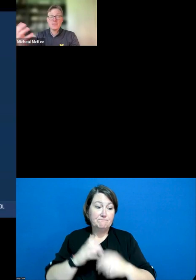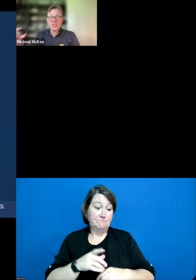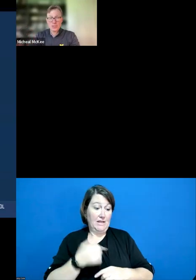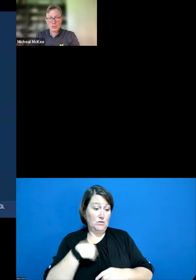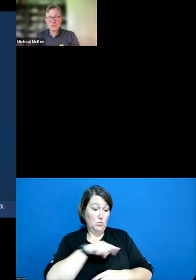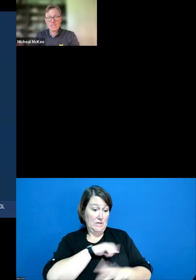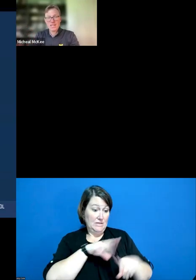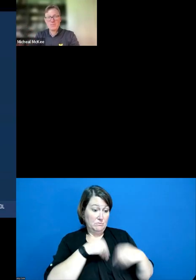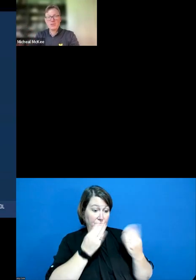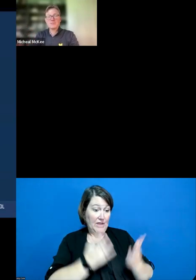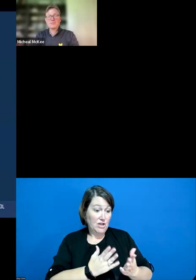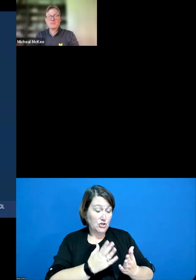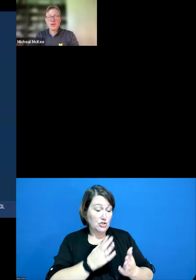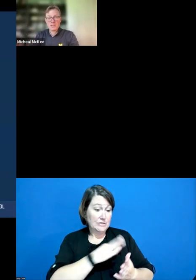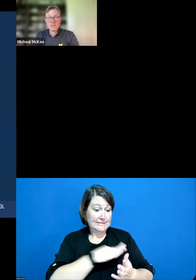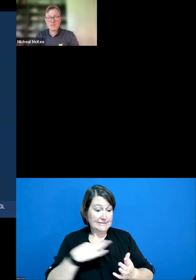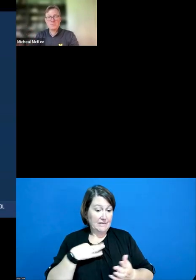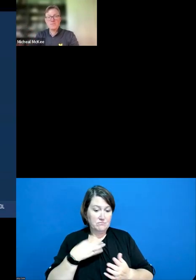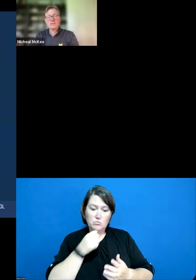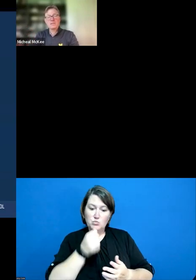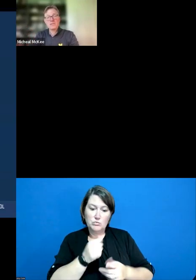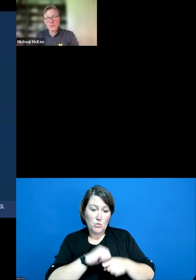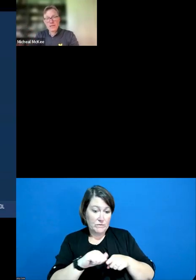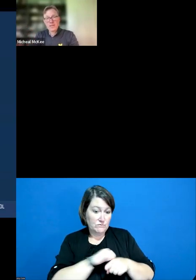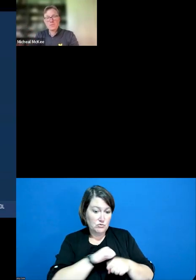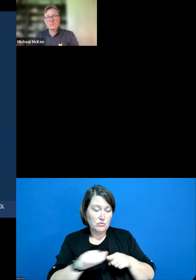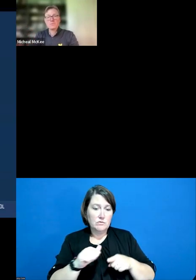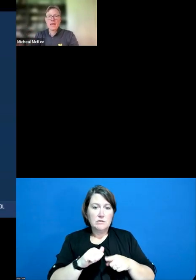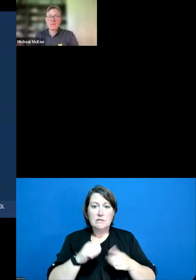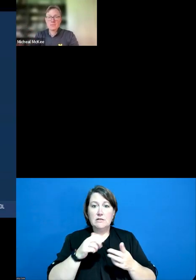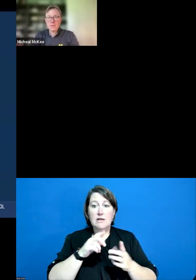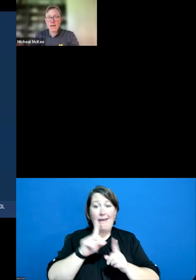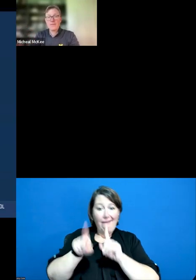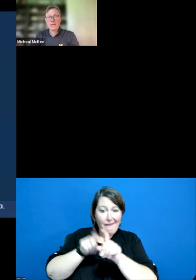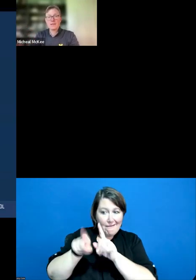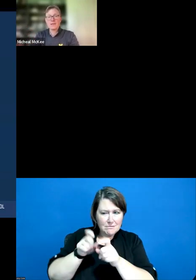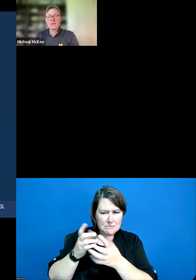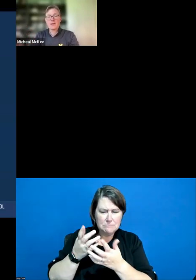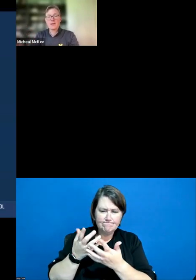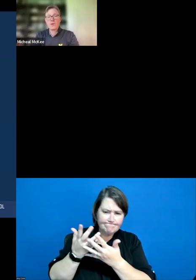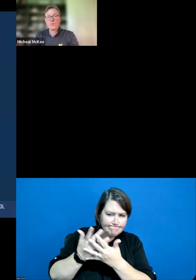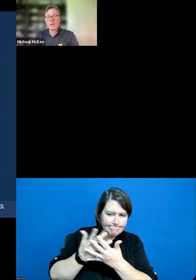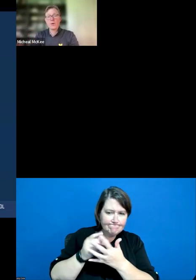Use the expert, talk to them, screen them, A them how they can hopefully